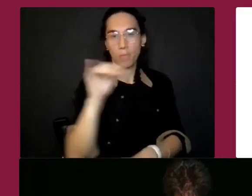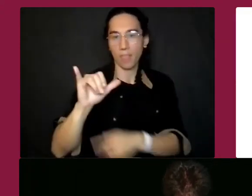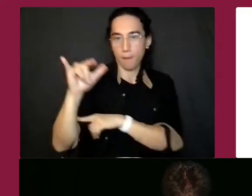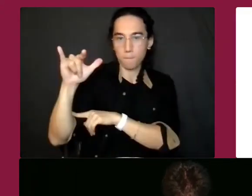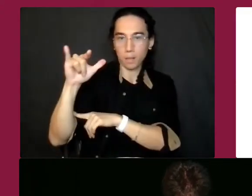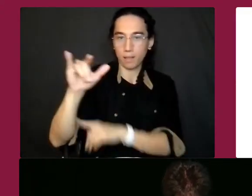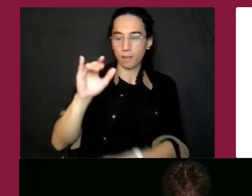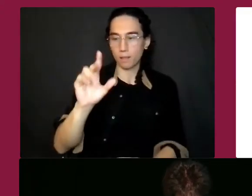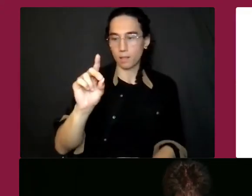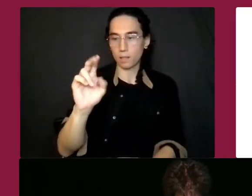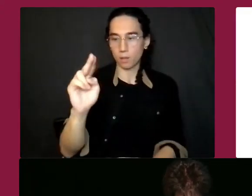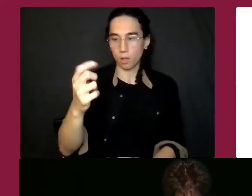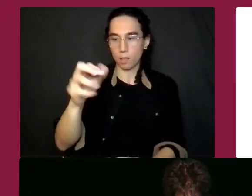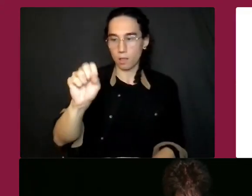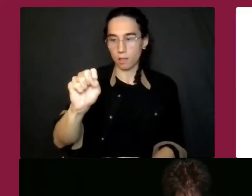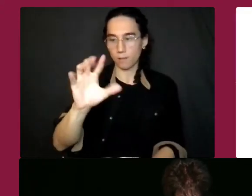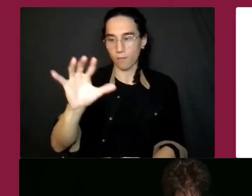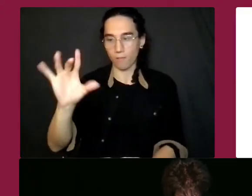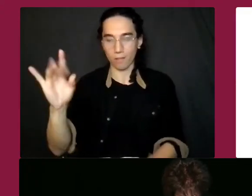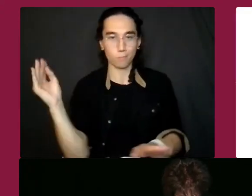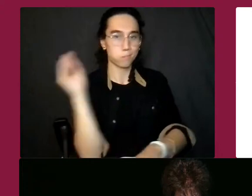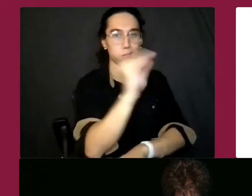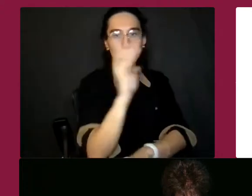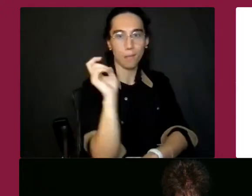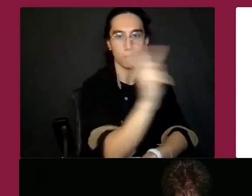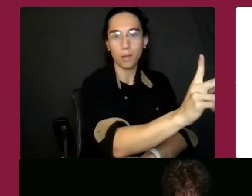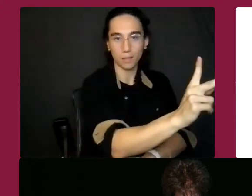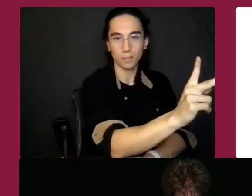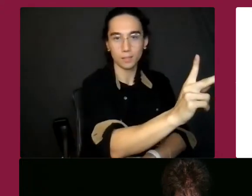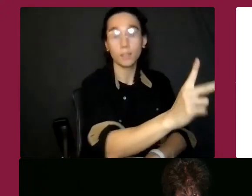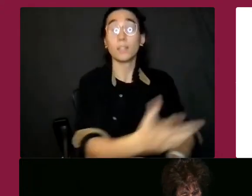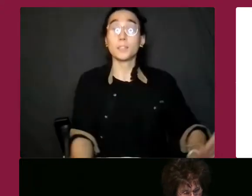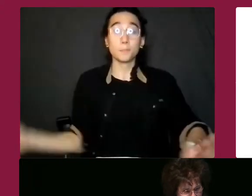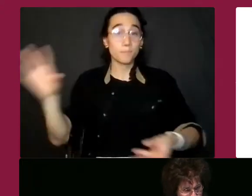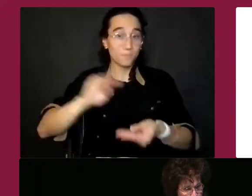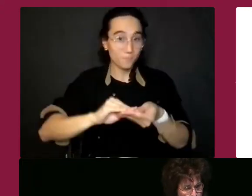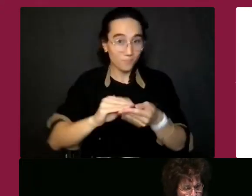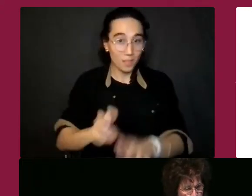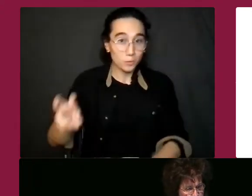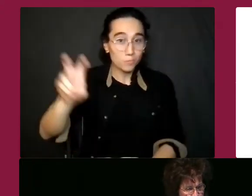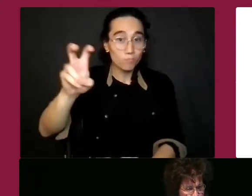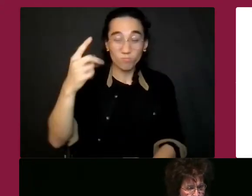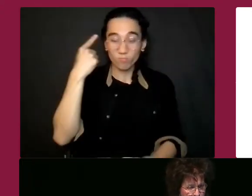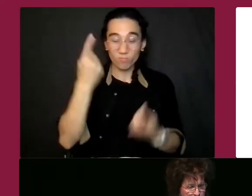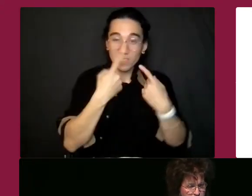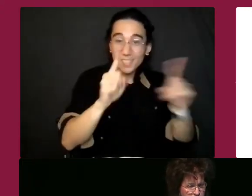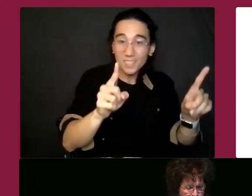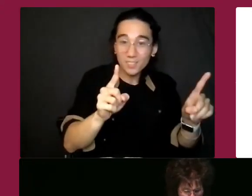So all in all, it was really a successful trip. We made connections, uh, with our politicians and our Ed advisors.